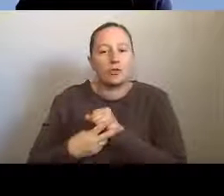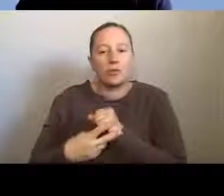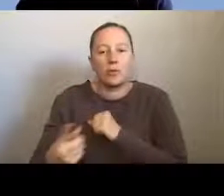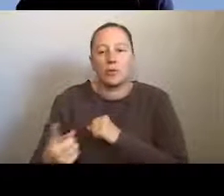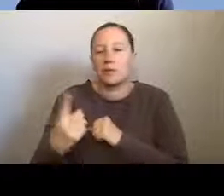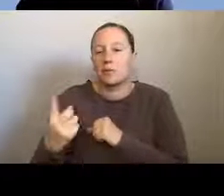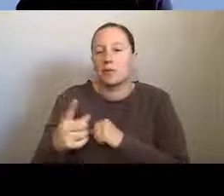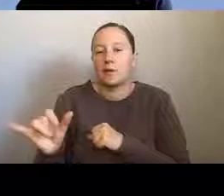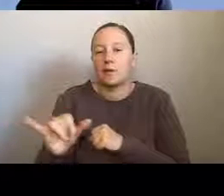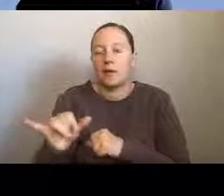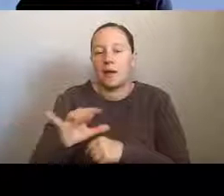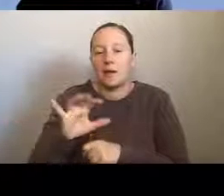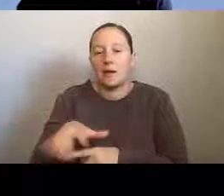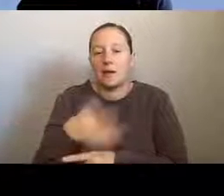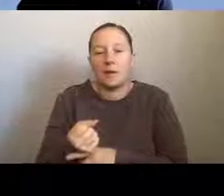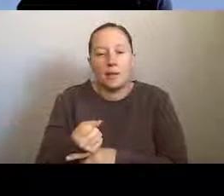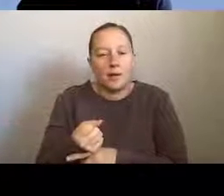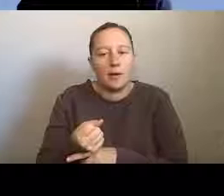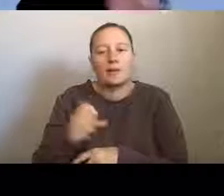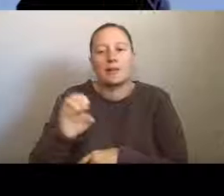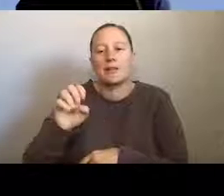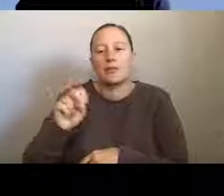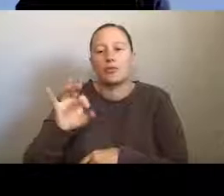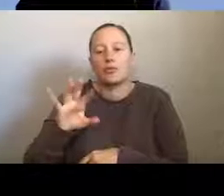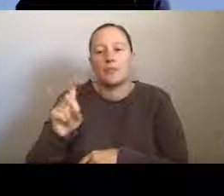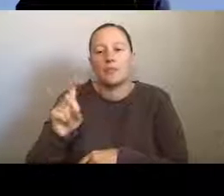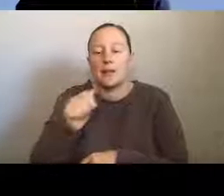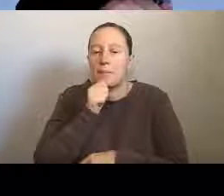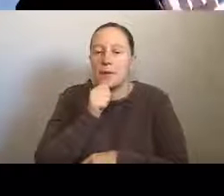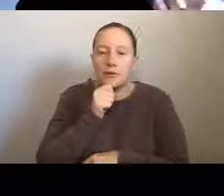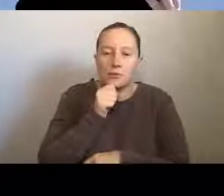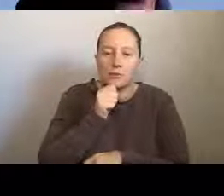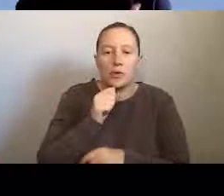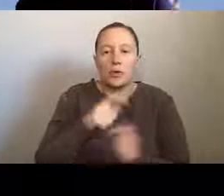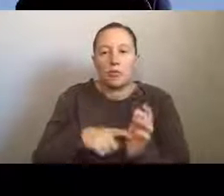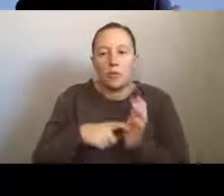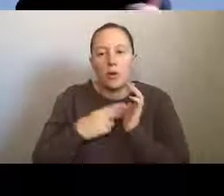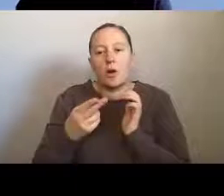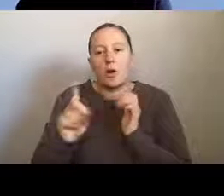an encrypted and password-protected hard drive, rather than let's say a cloud drive shared